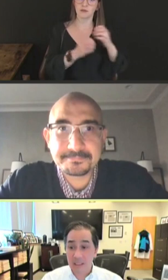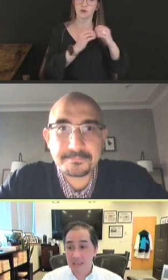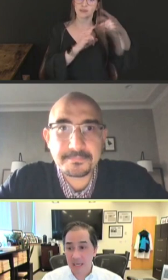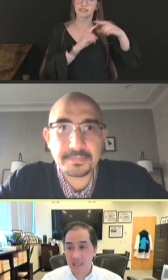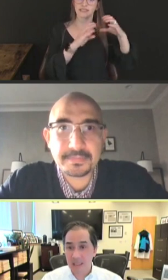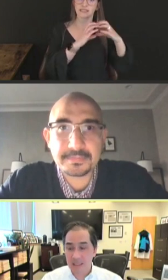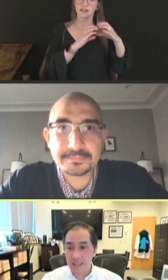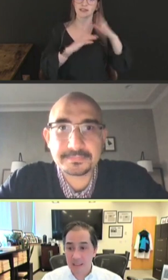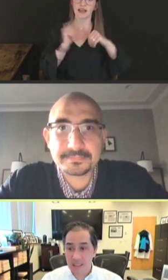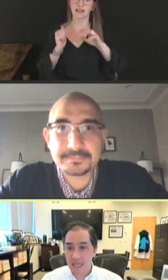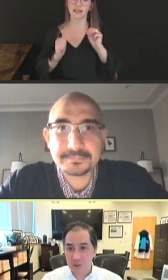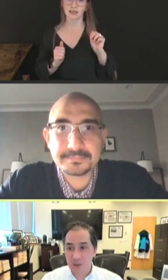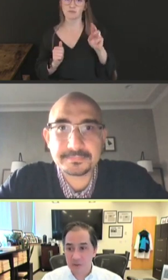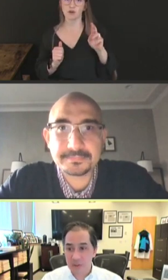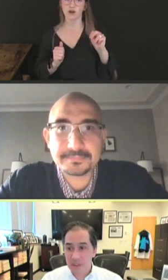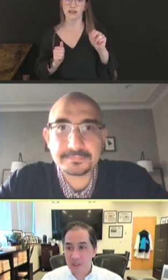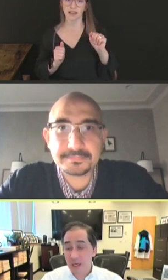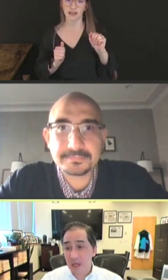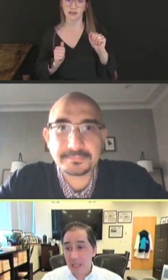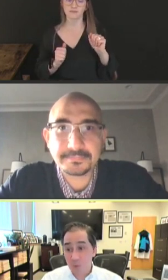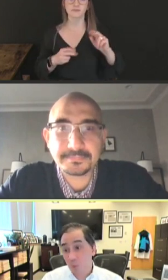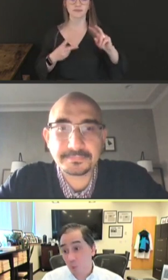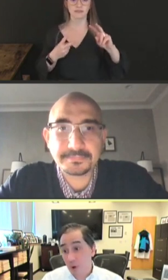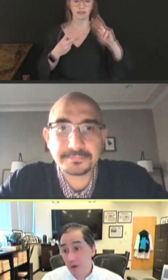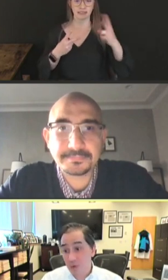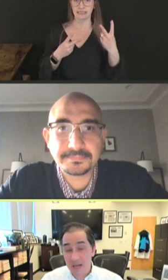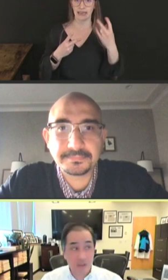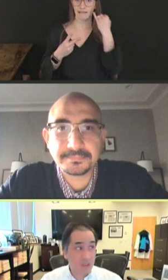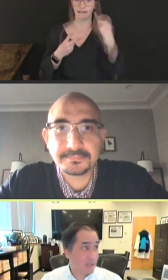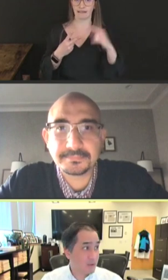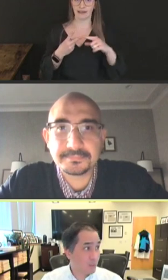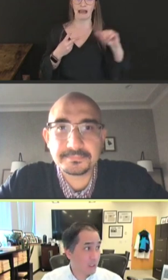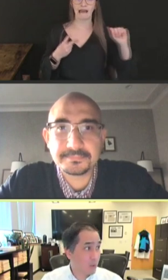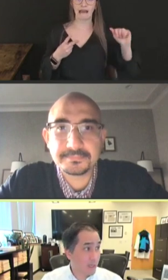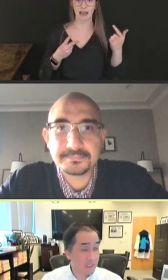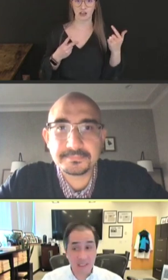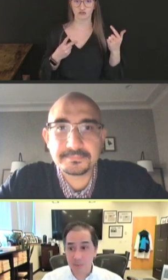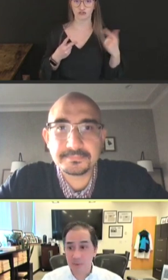A second idea is the antigens. And one strategy that's really quite simple,